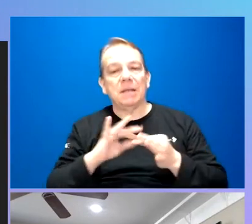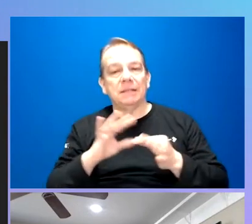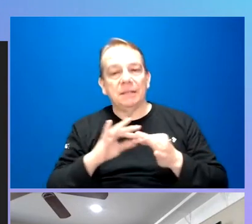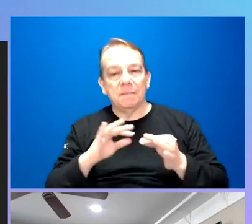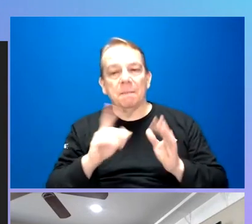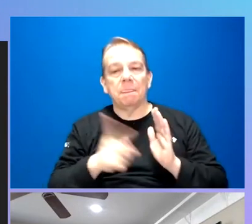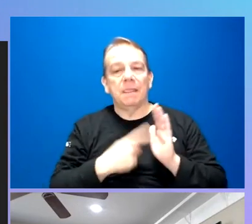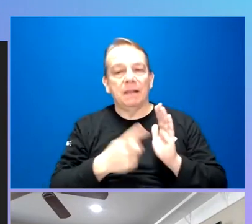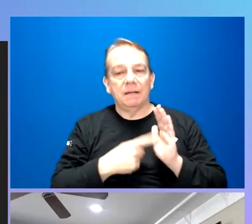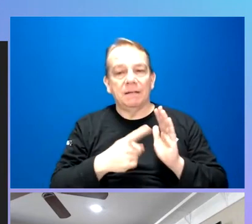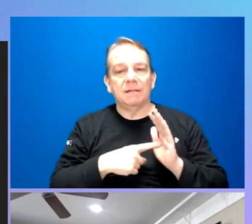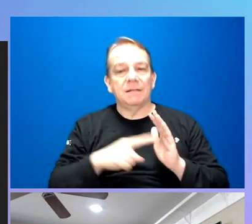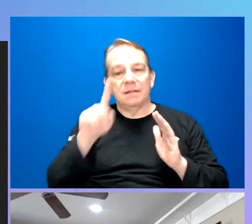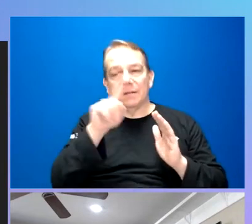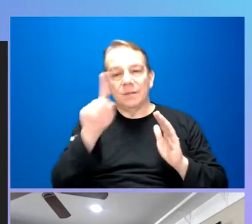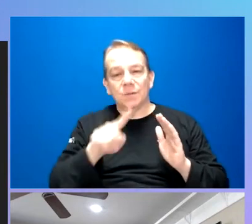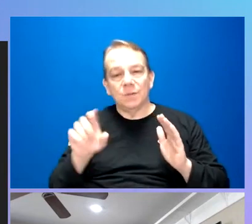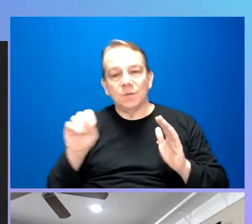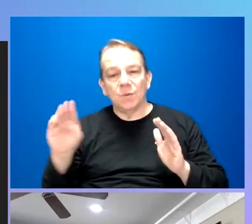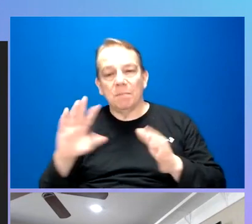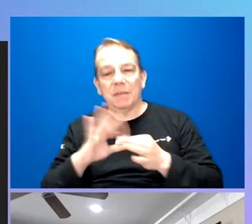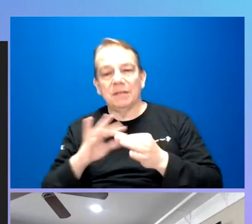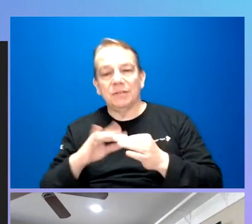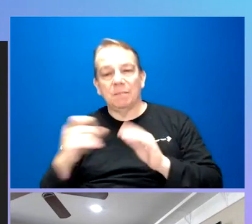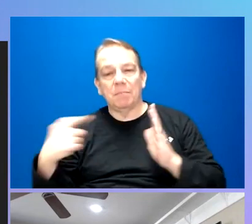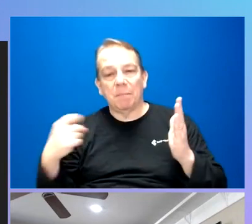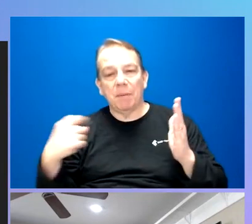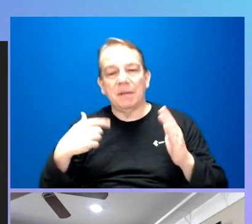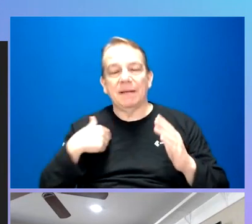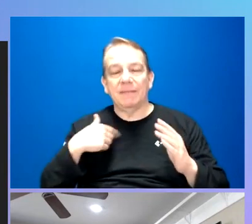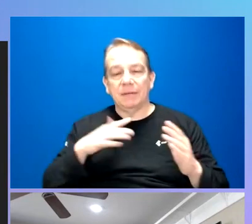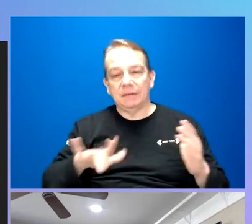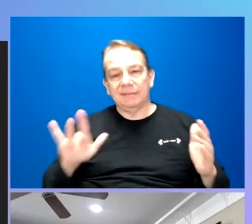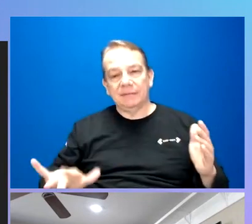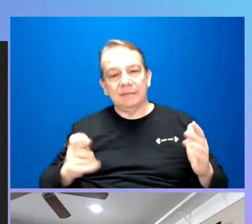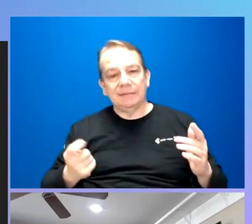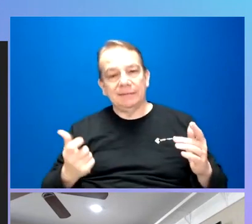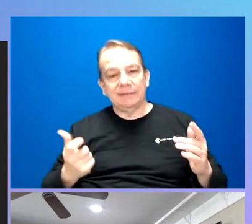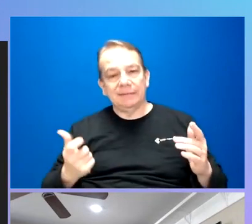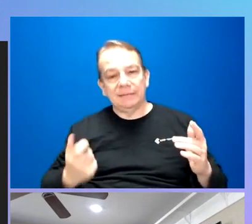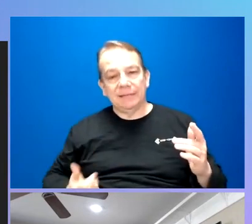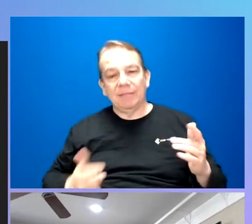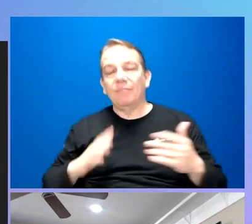popped in and I had to clear it out. Um, and also, sometimes it